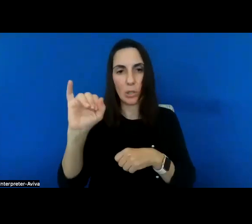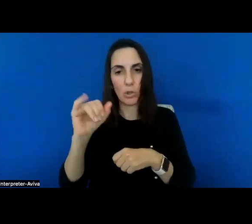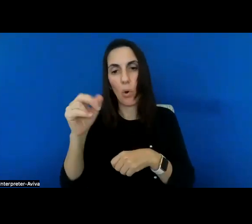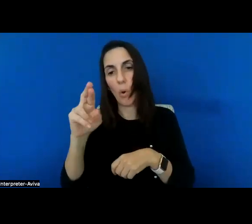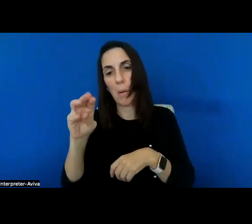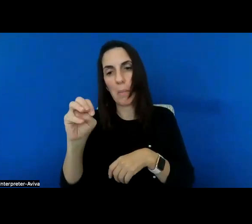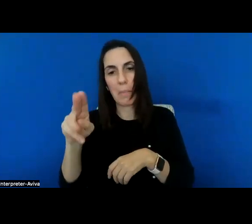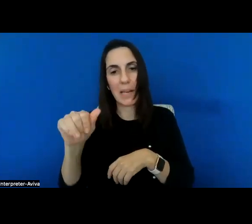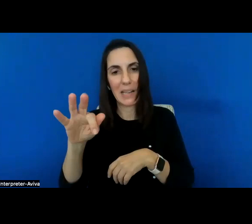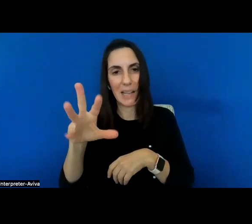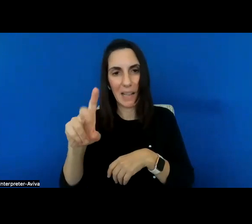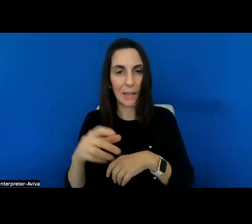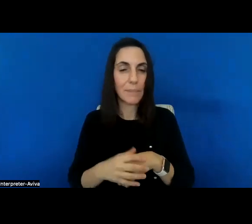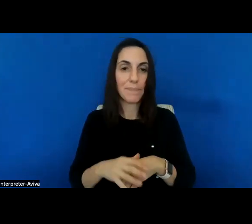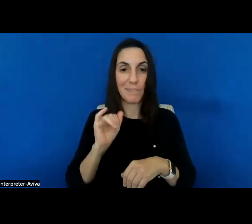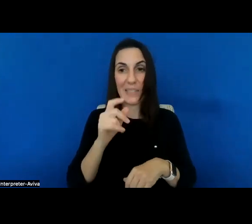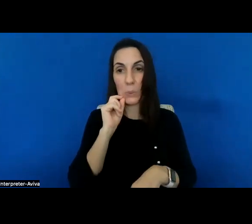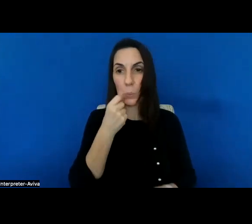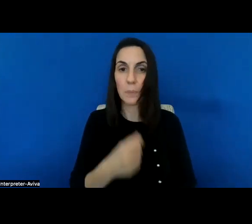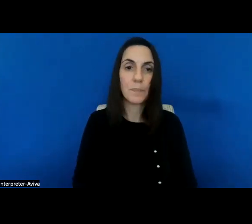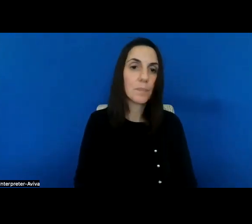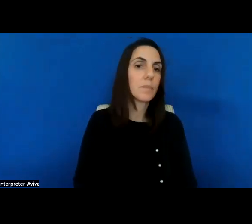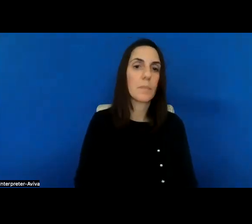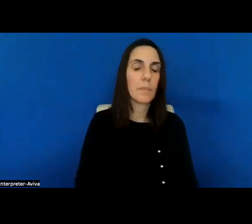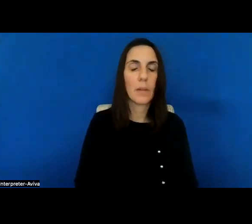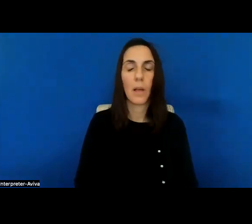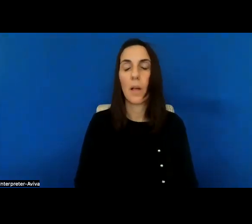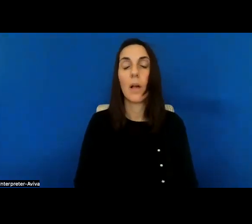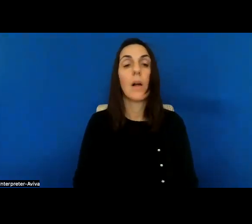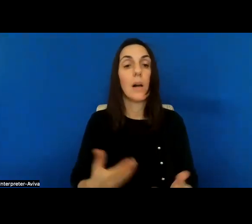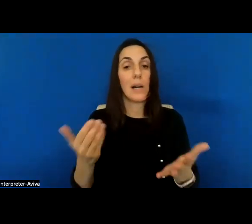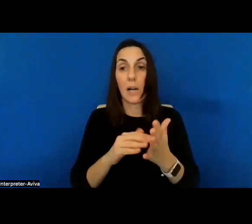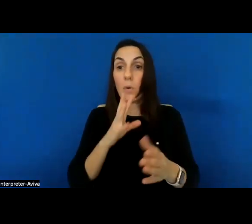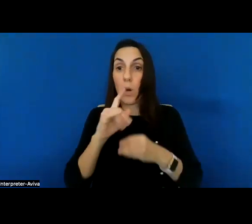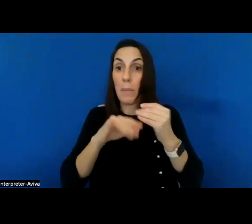11:42:17 That's pretty cool. But go ball onto your account, or at least visit Ablelin.